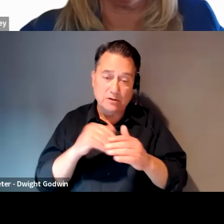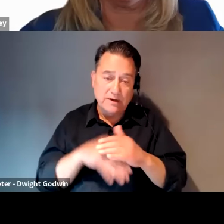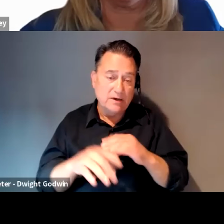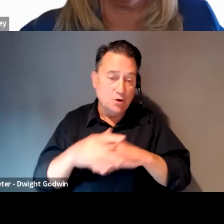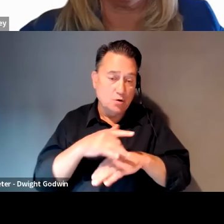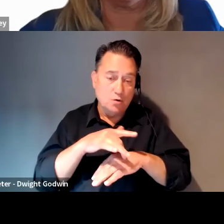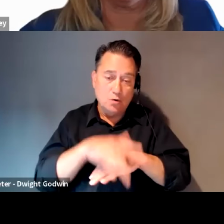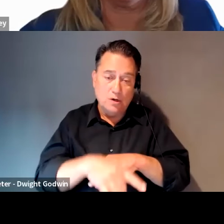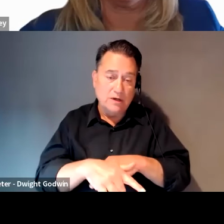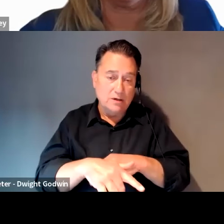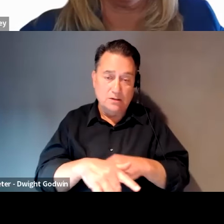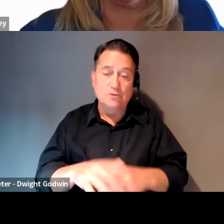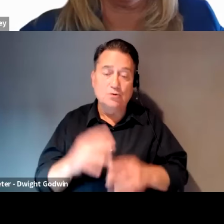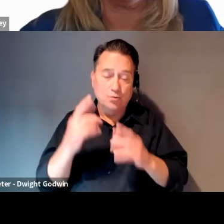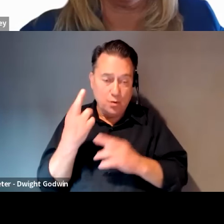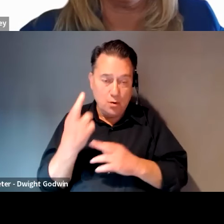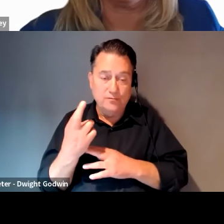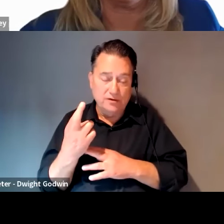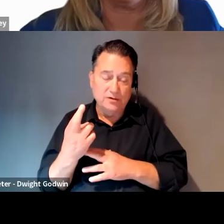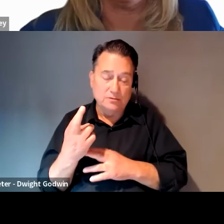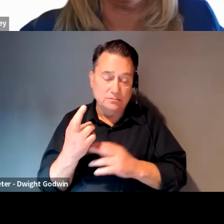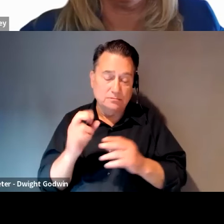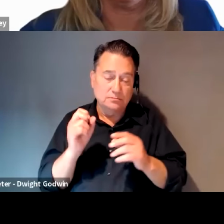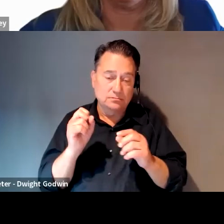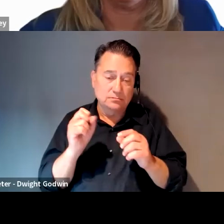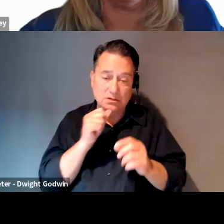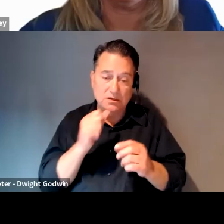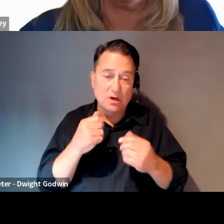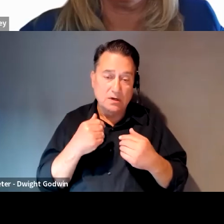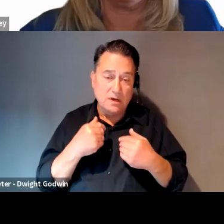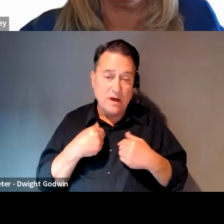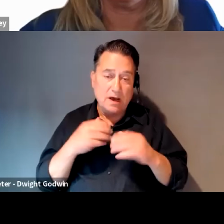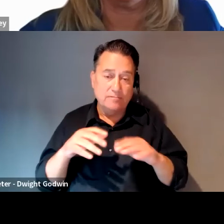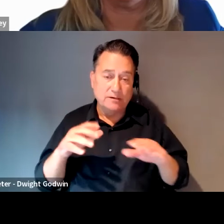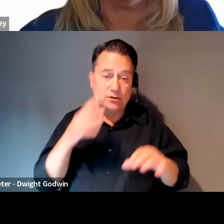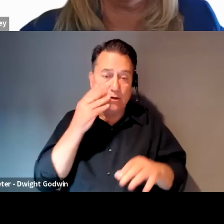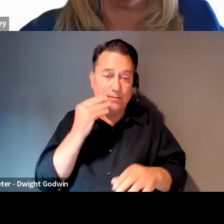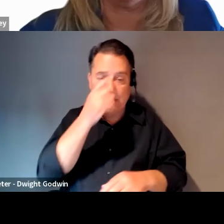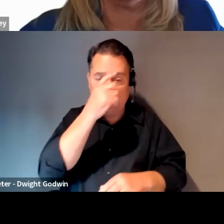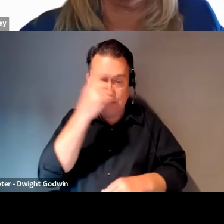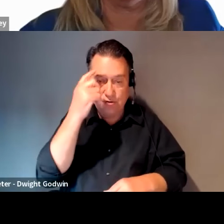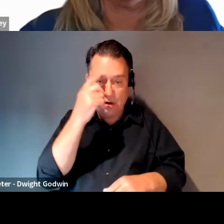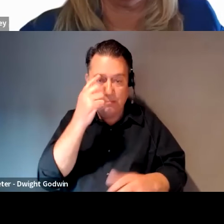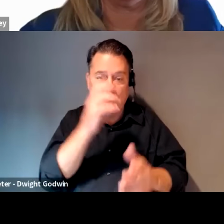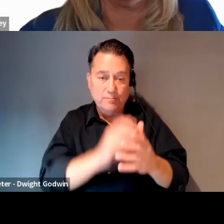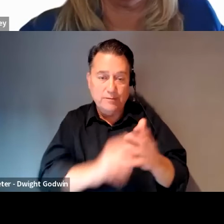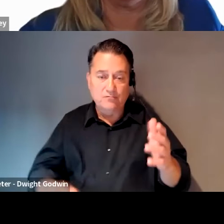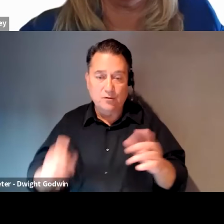to hopefully not have the children experience the trauma of removal of the families really.